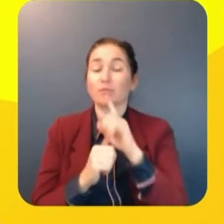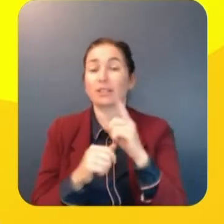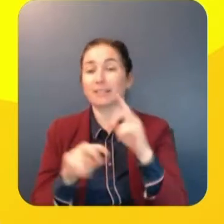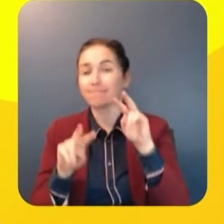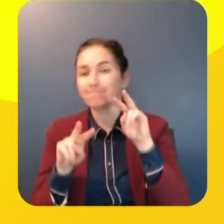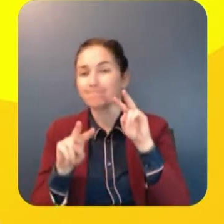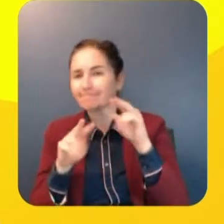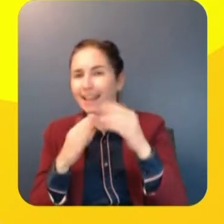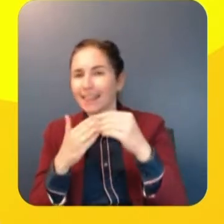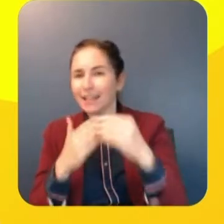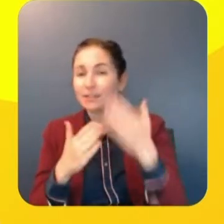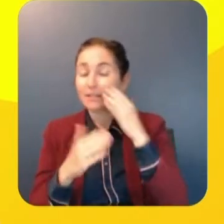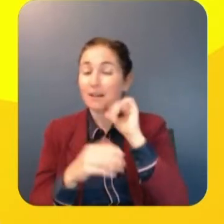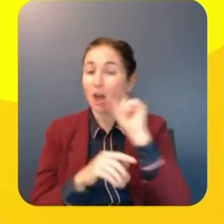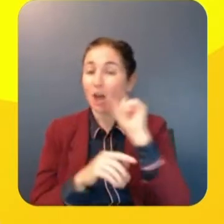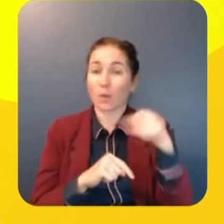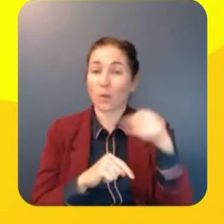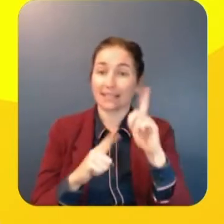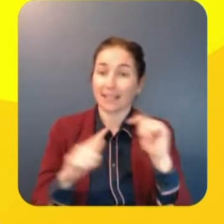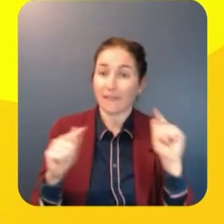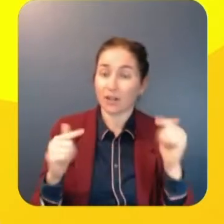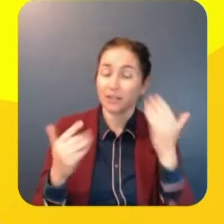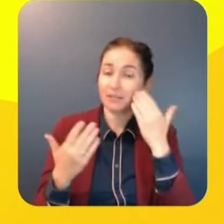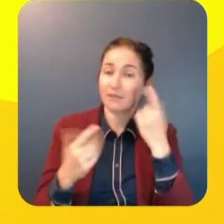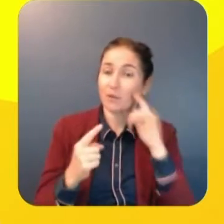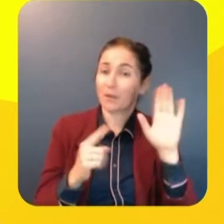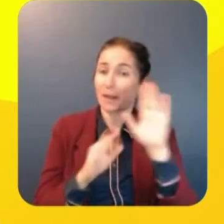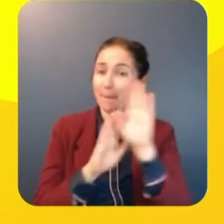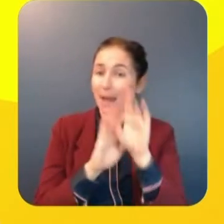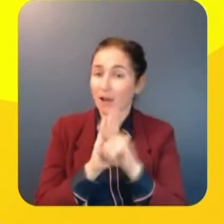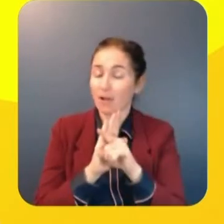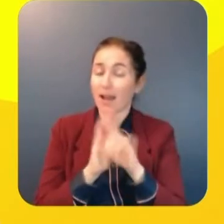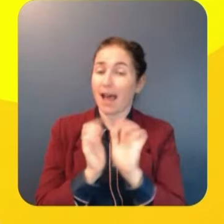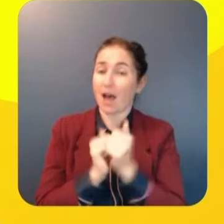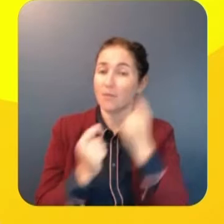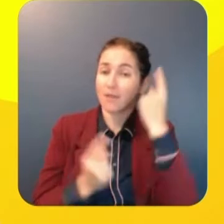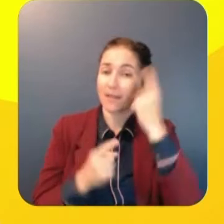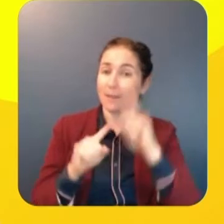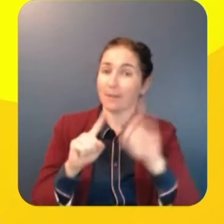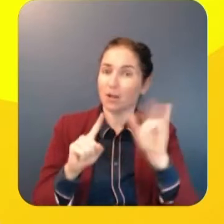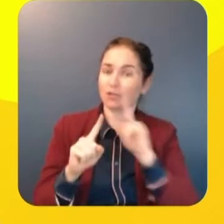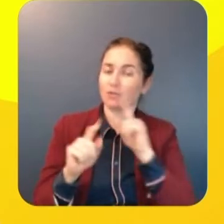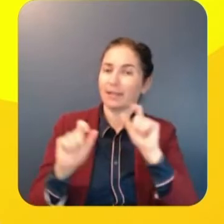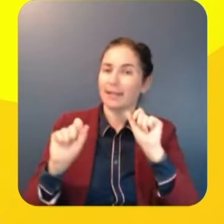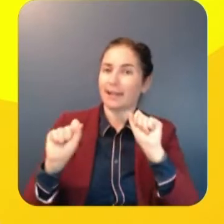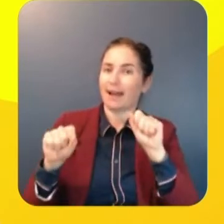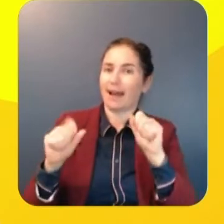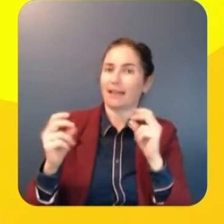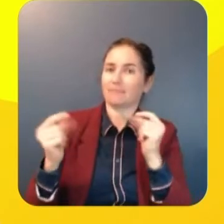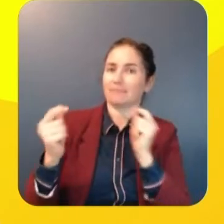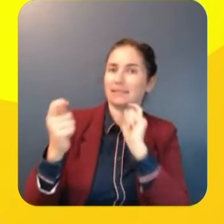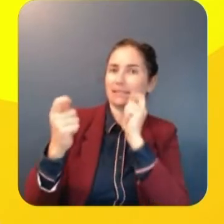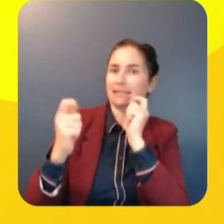only diverse in terms of their background, the way that they're thinking, but also highly adaptable, because that adaptability is what enables